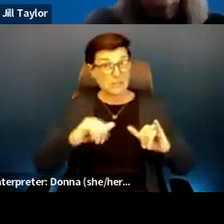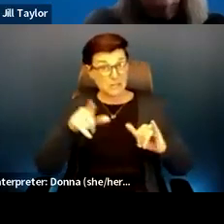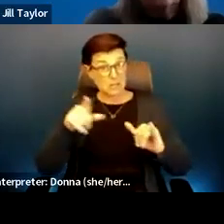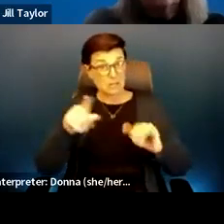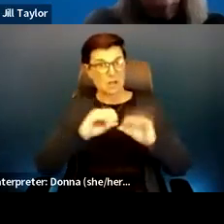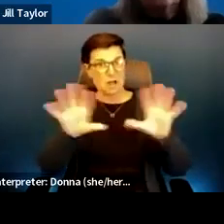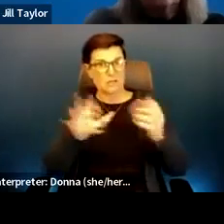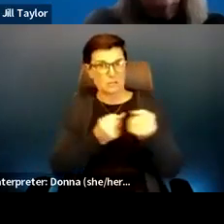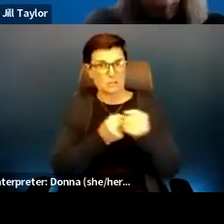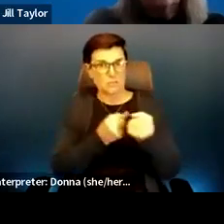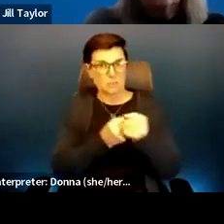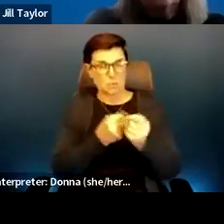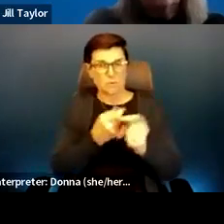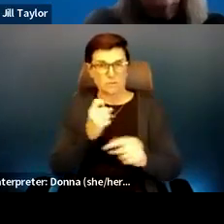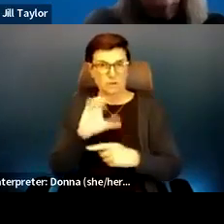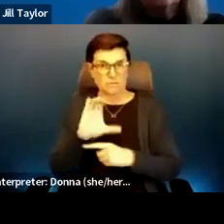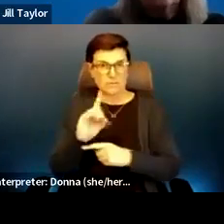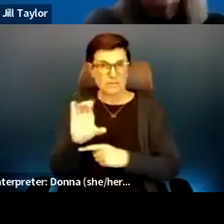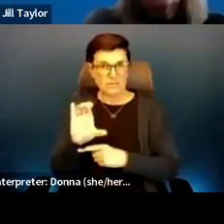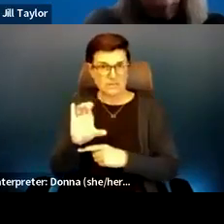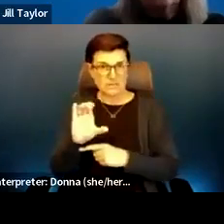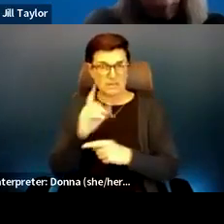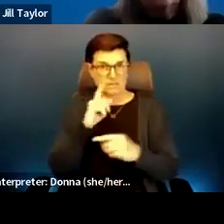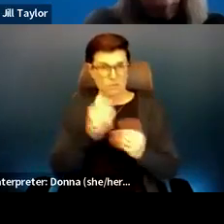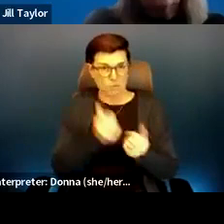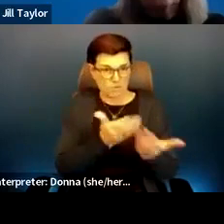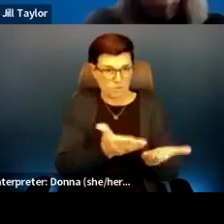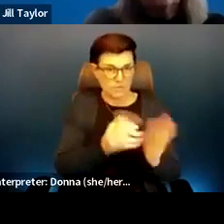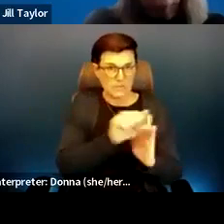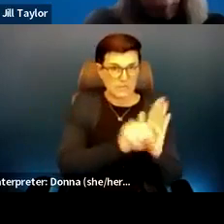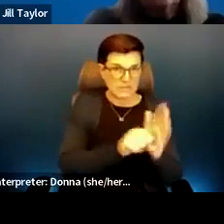from CDC to state and local government that is in silos